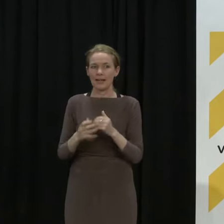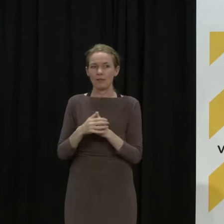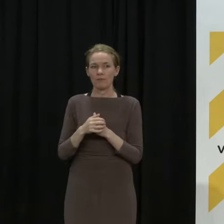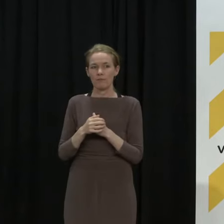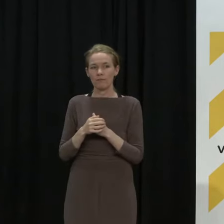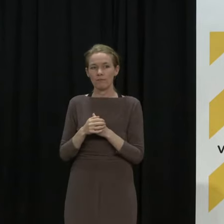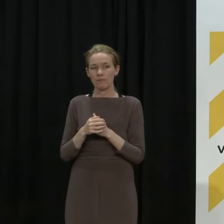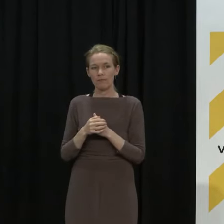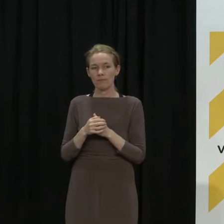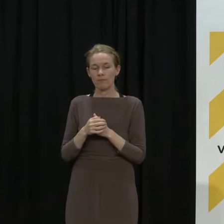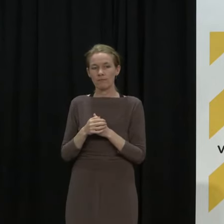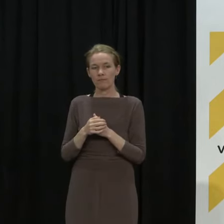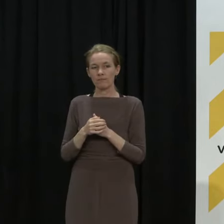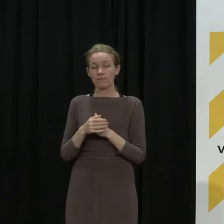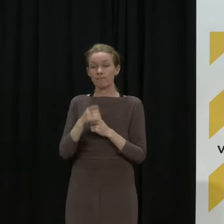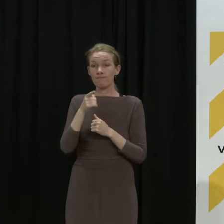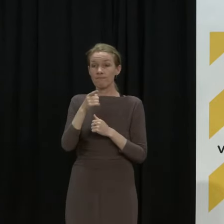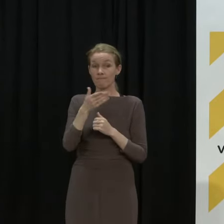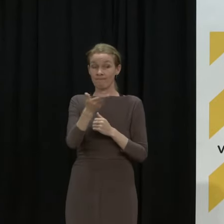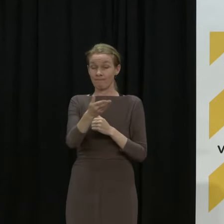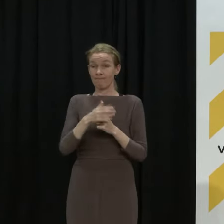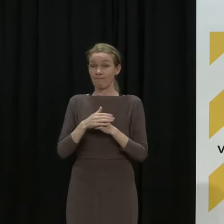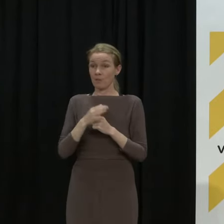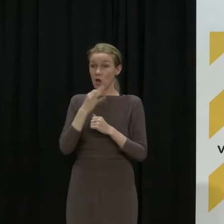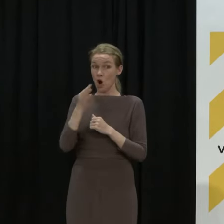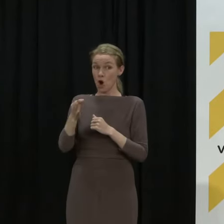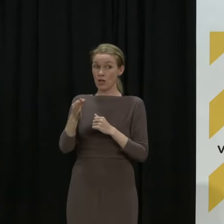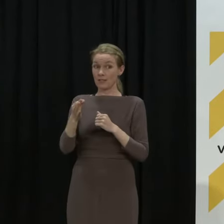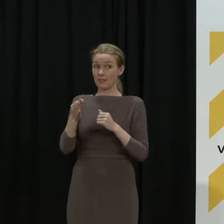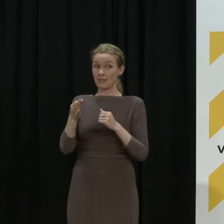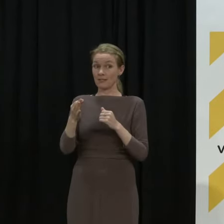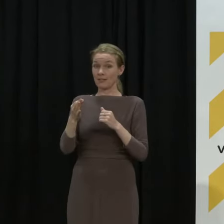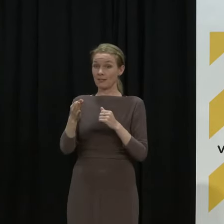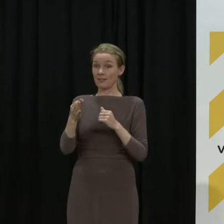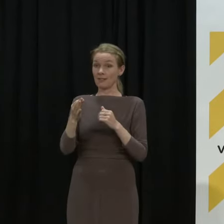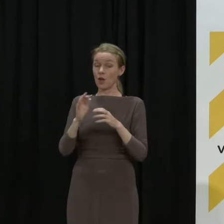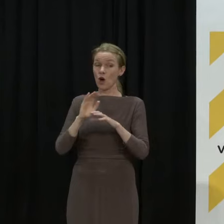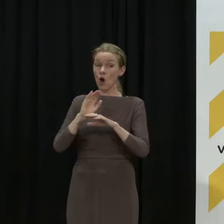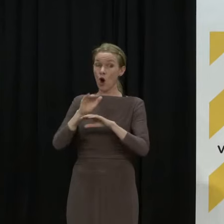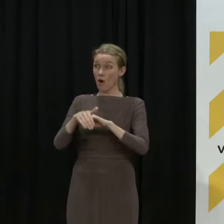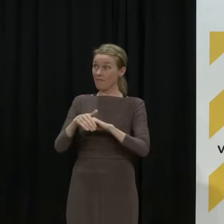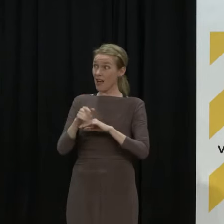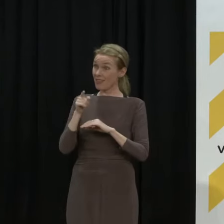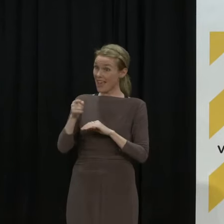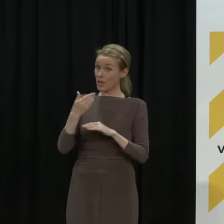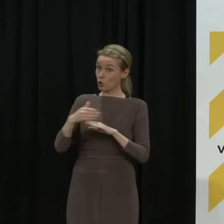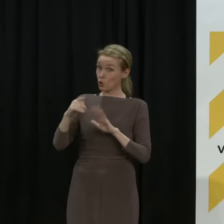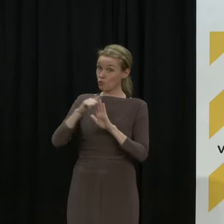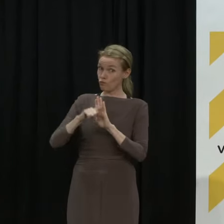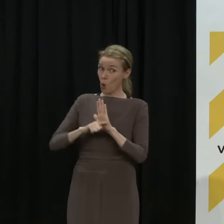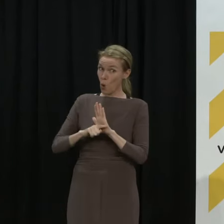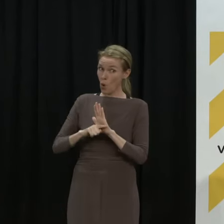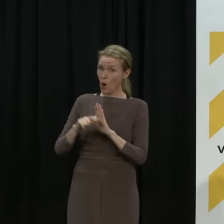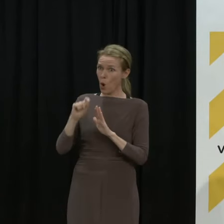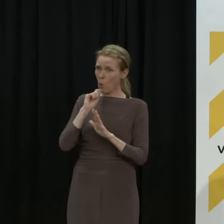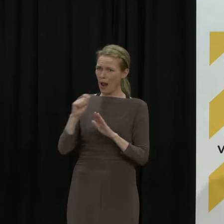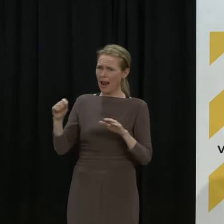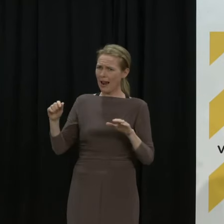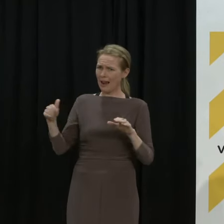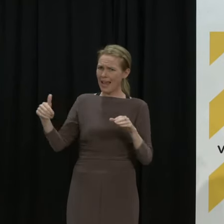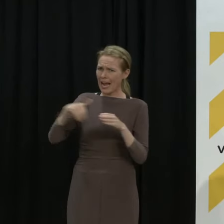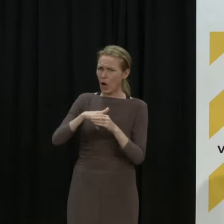legal impediment.